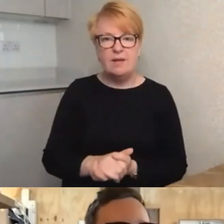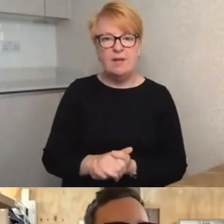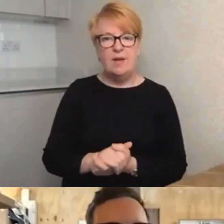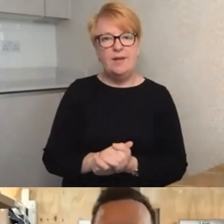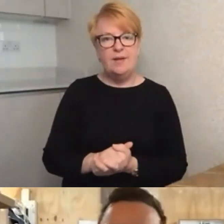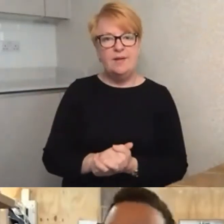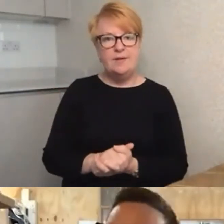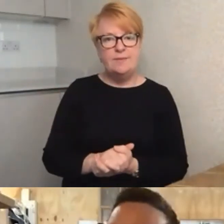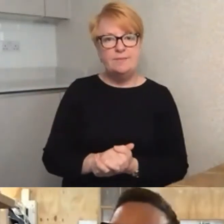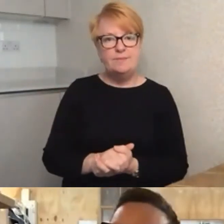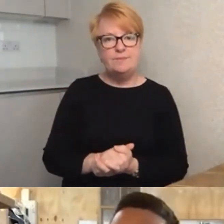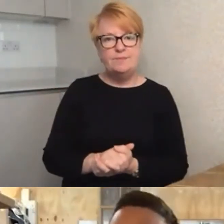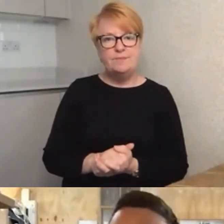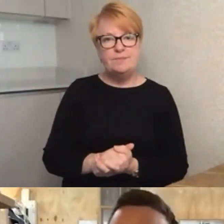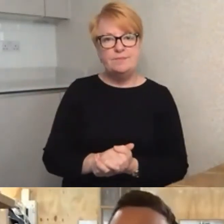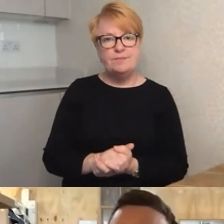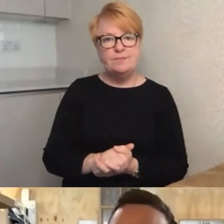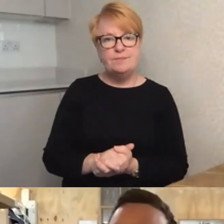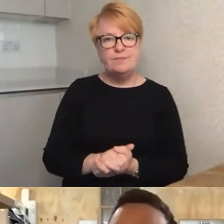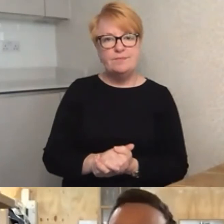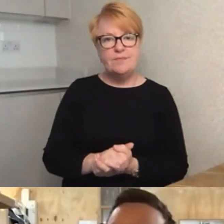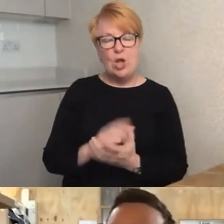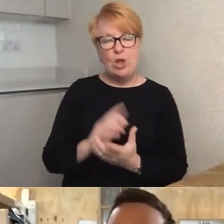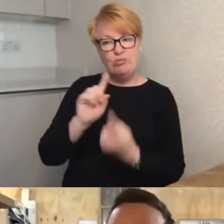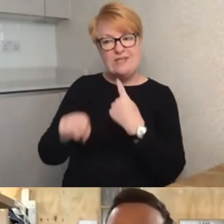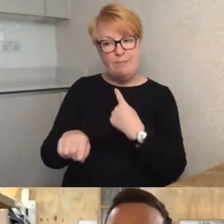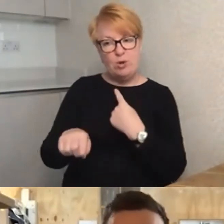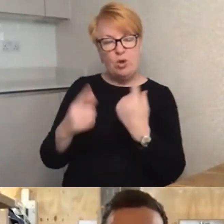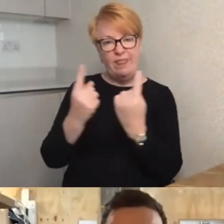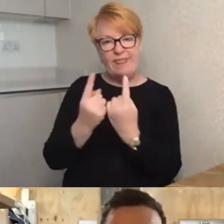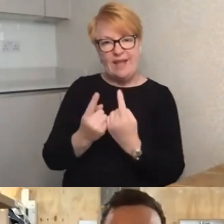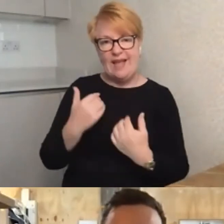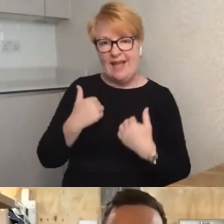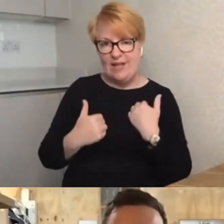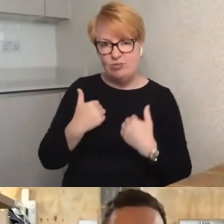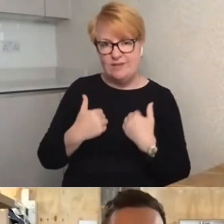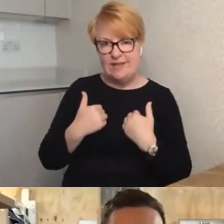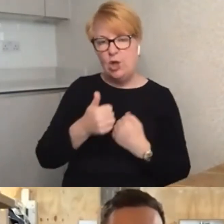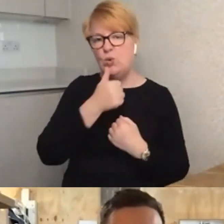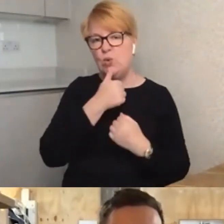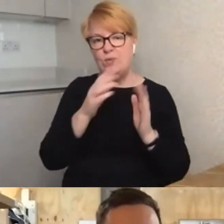It goes both ways. It's really the reciprocal thing is interesting, because so I'm going to use an example. So, there's a guy that I know,